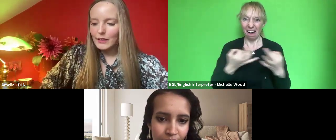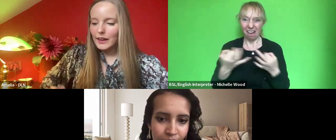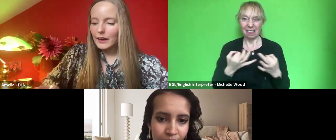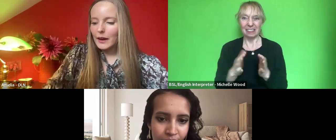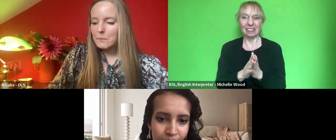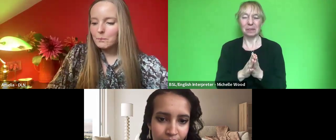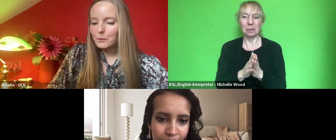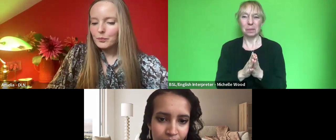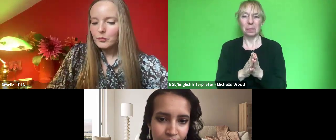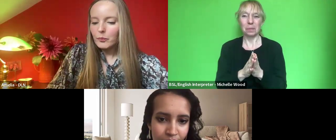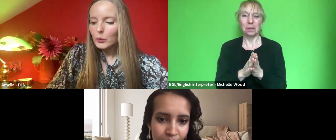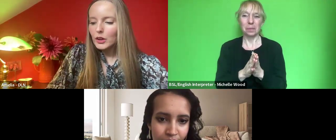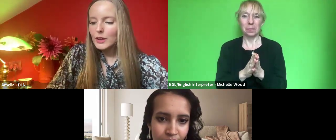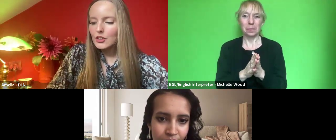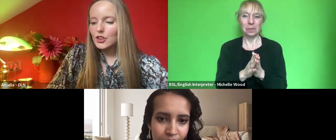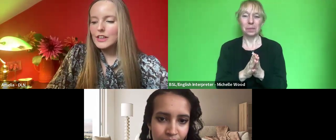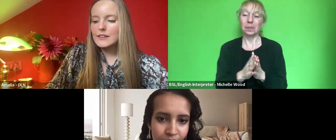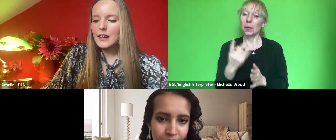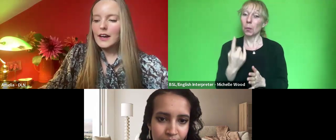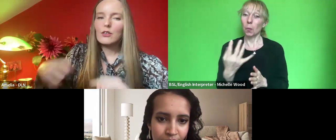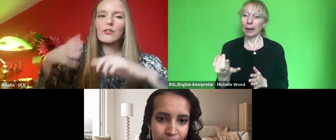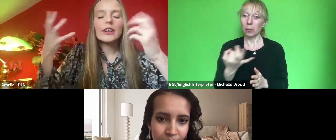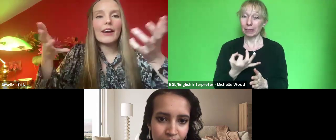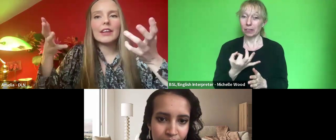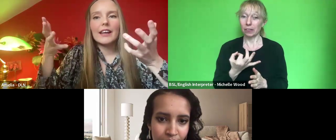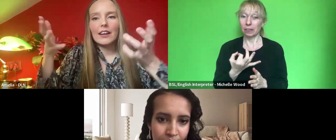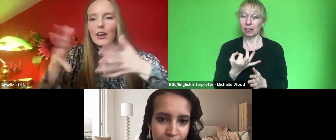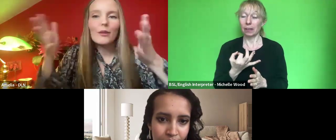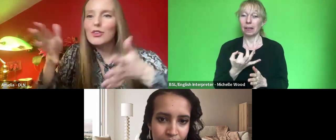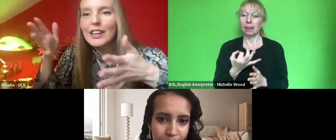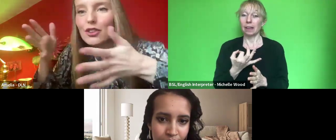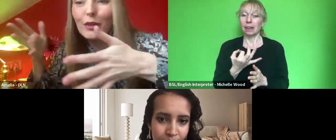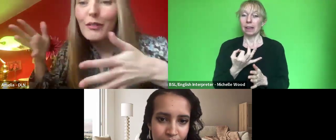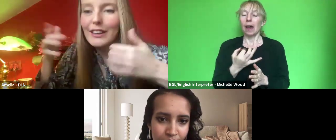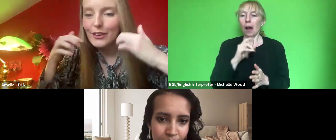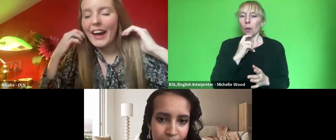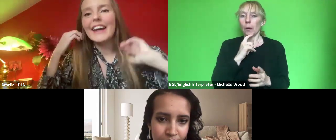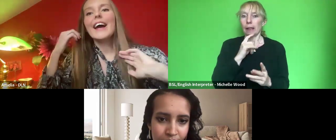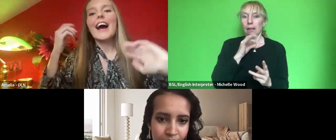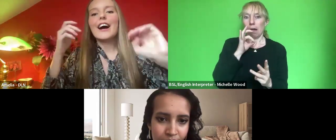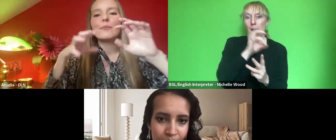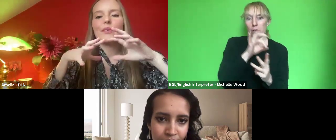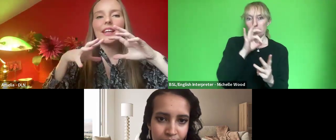So I think one question is, sort of navigate... And I'll come to each of you, if that's okay.